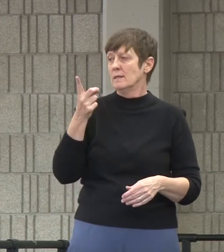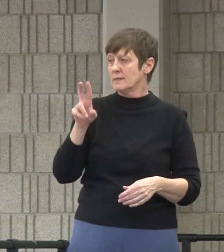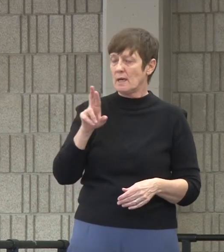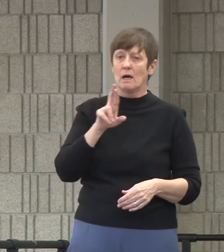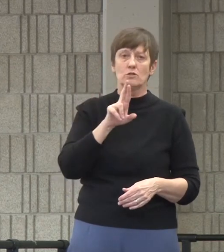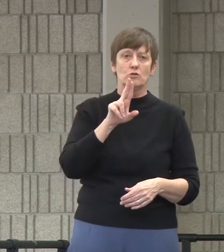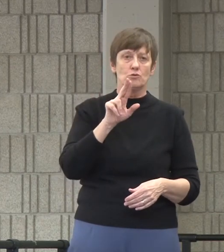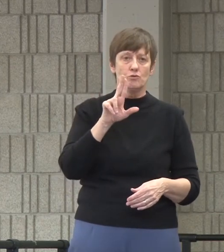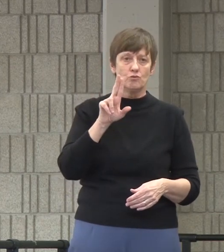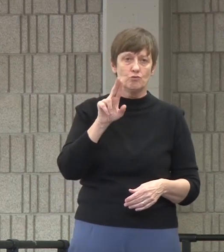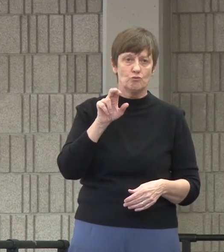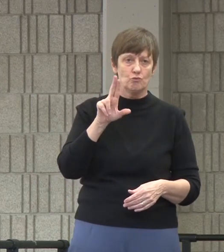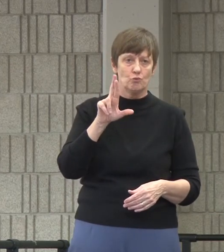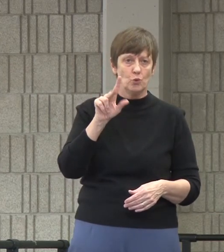who is here.